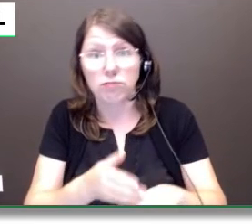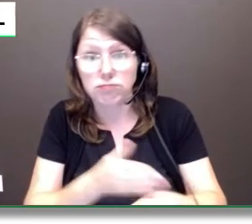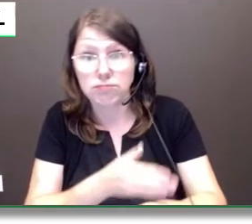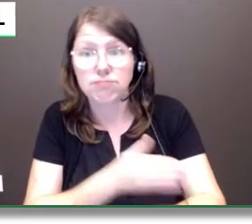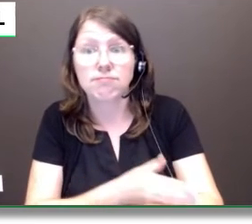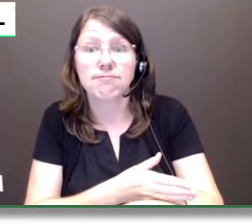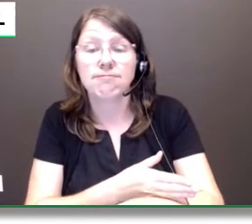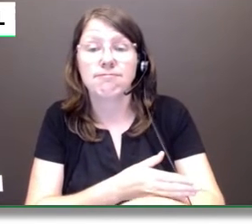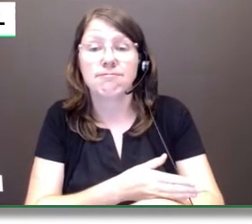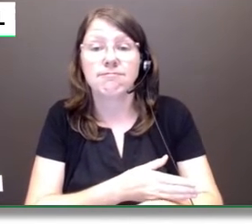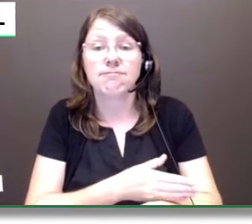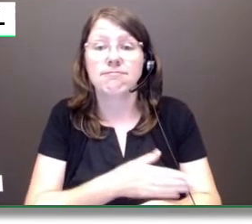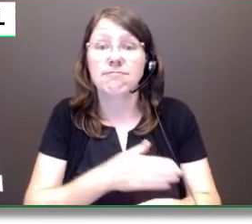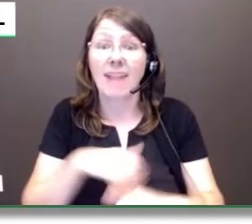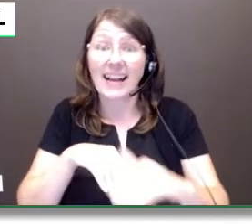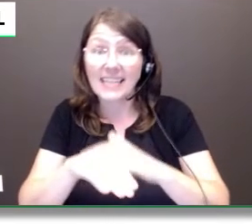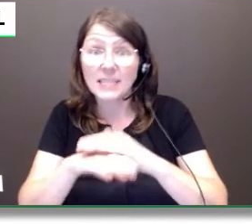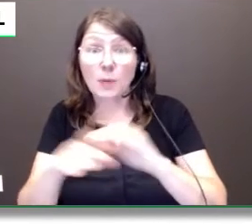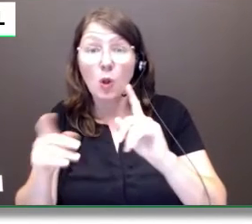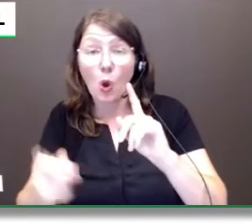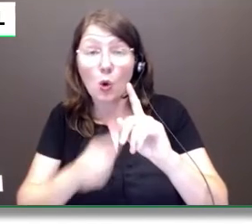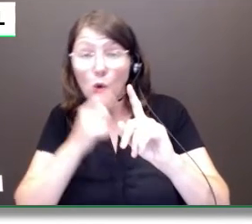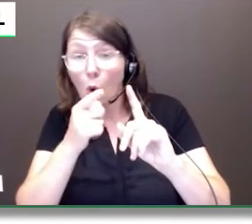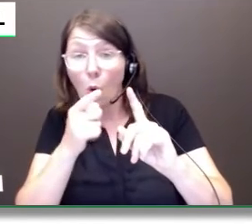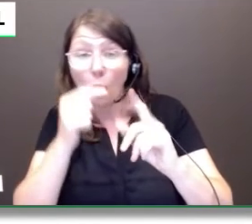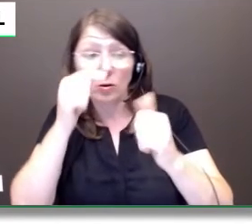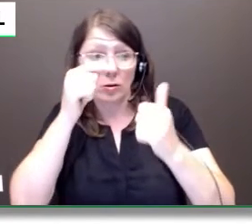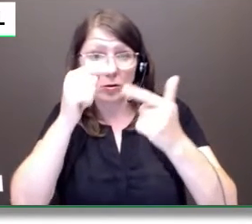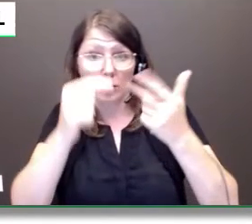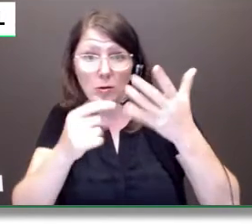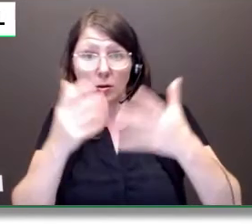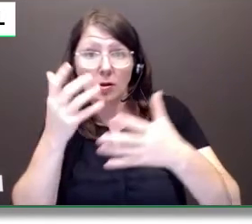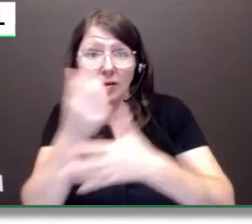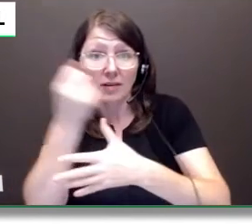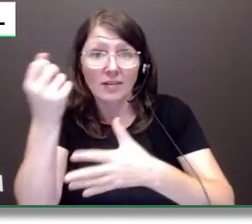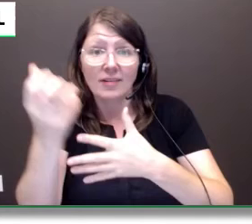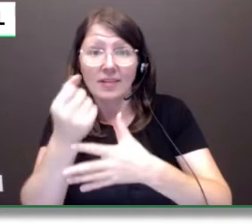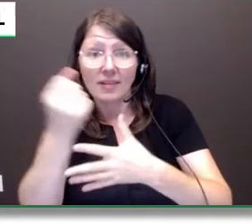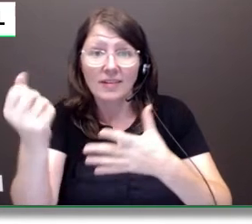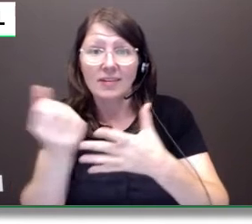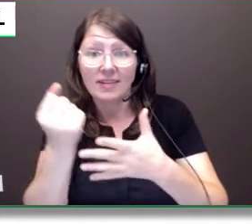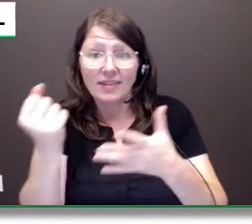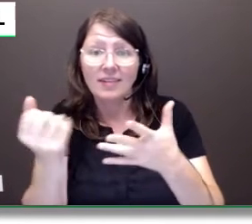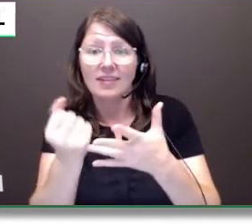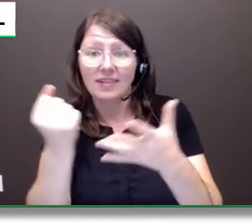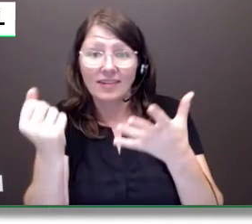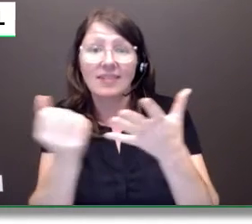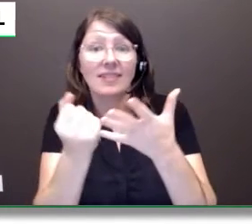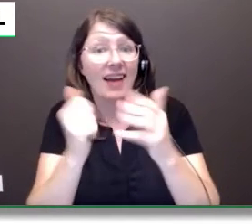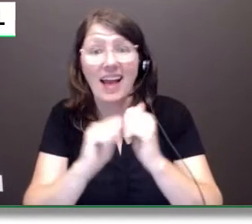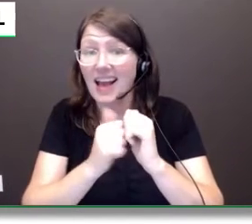incorporate all the great things that we've heard over the last three days, we're going to achieve that through collaboration and